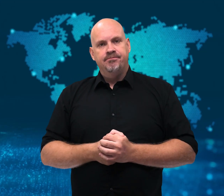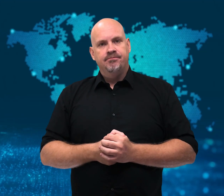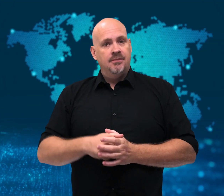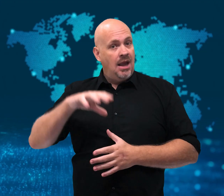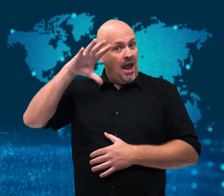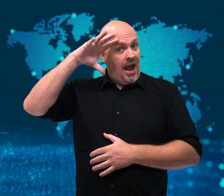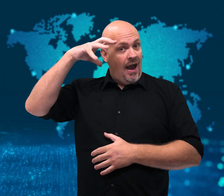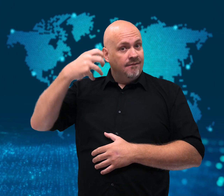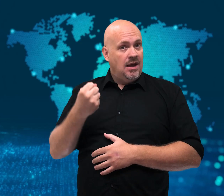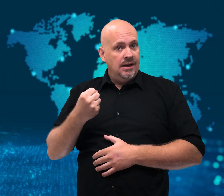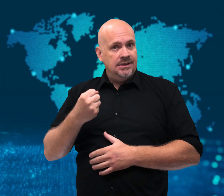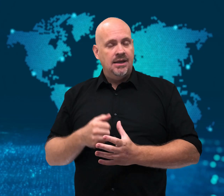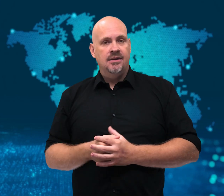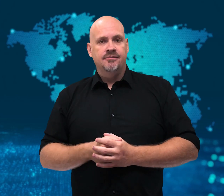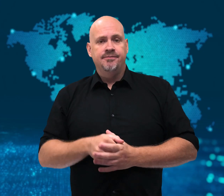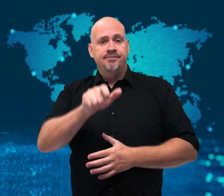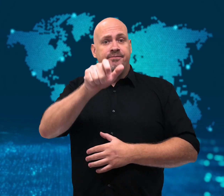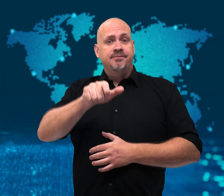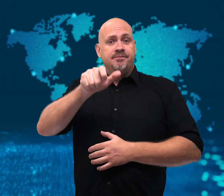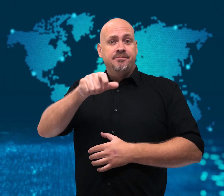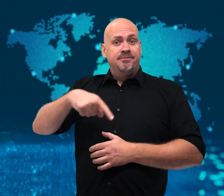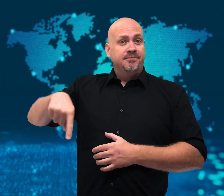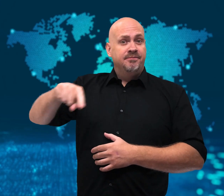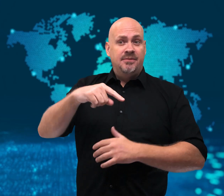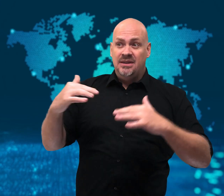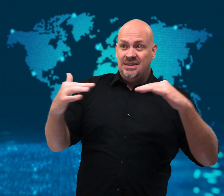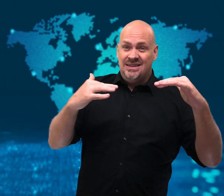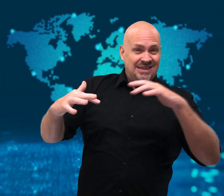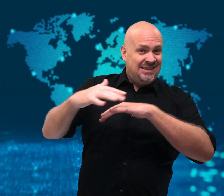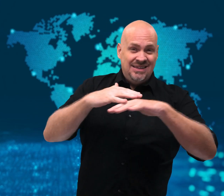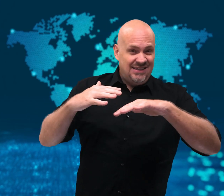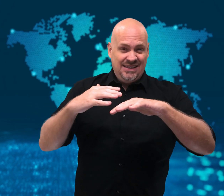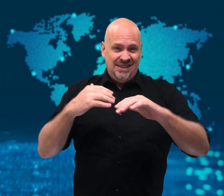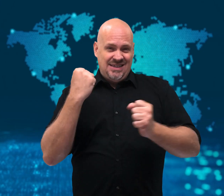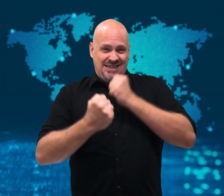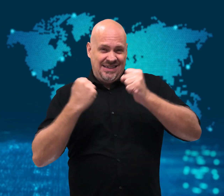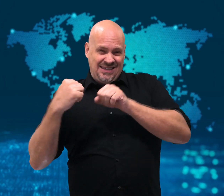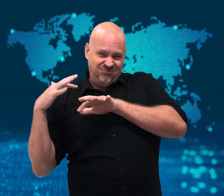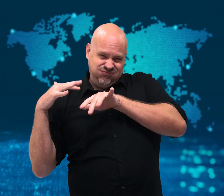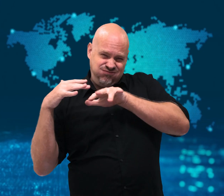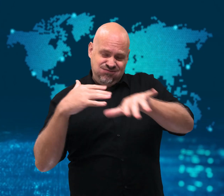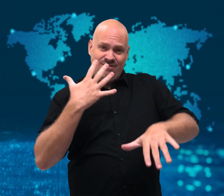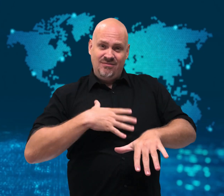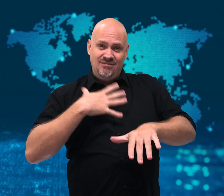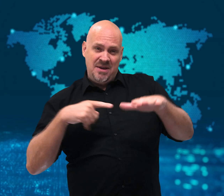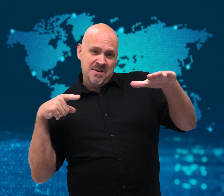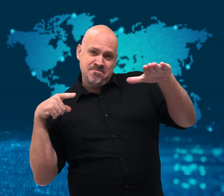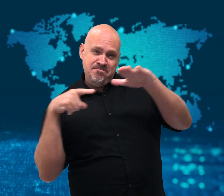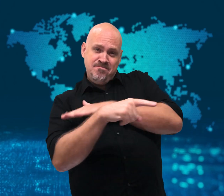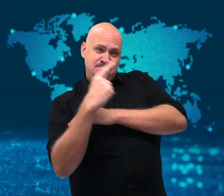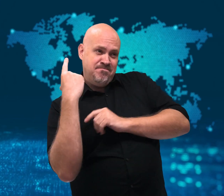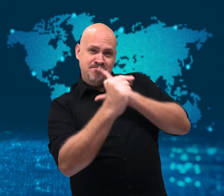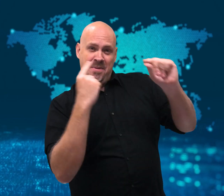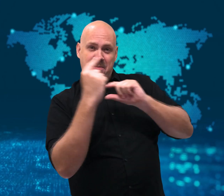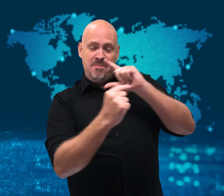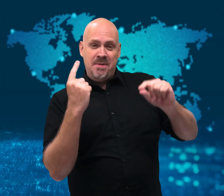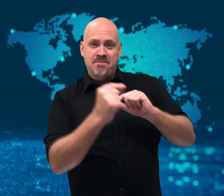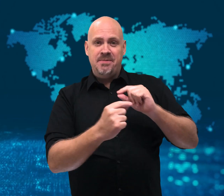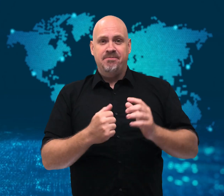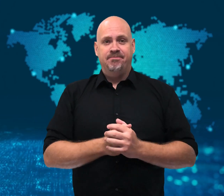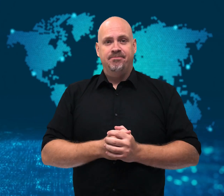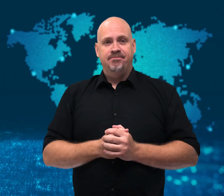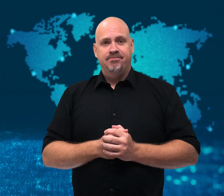Afghans rush to flee country.